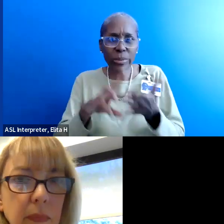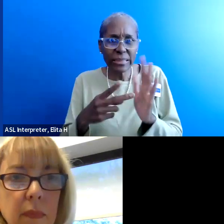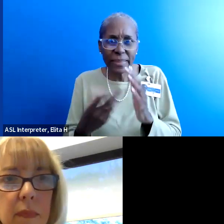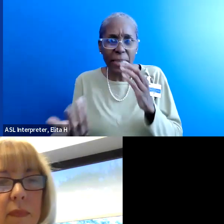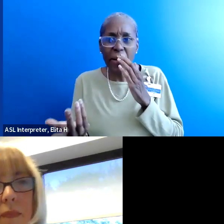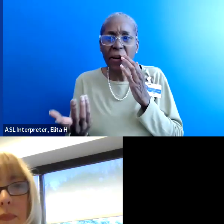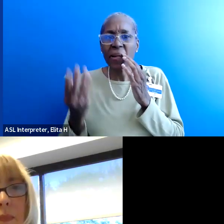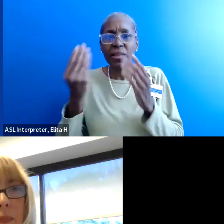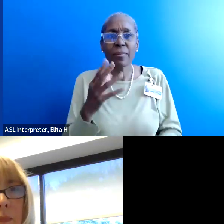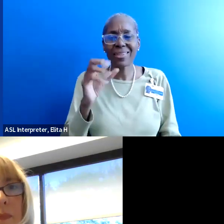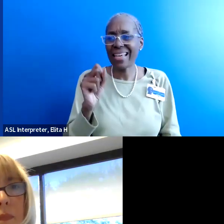Let me know what SCI and CRT are.